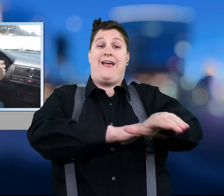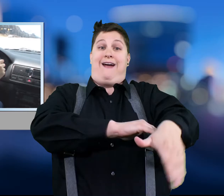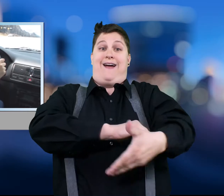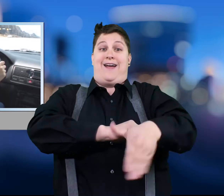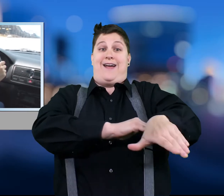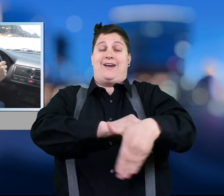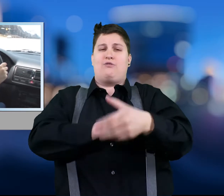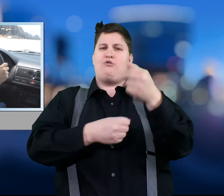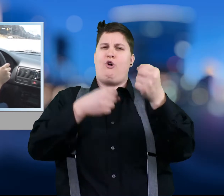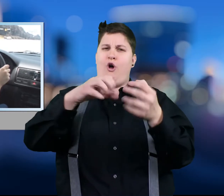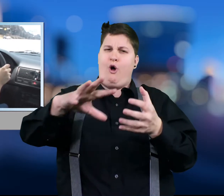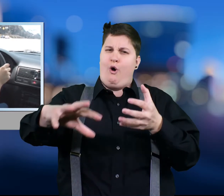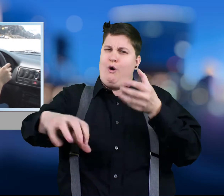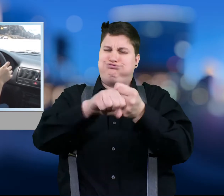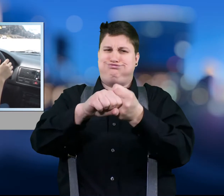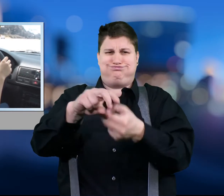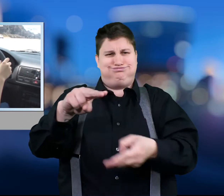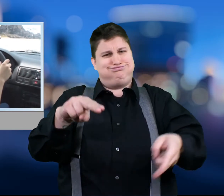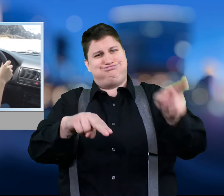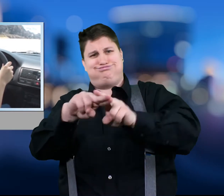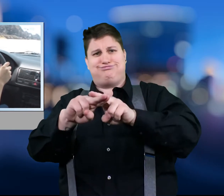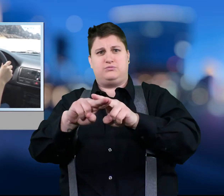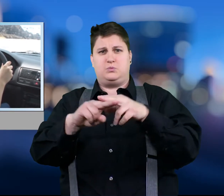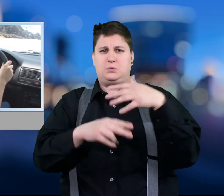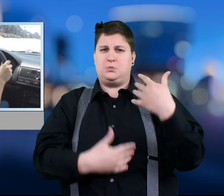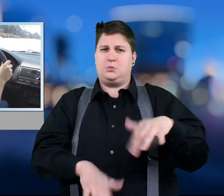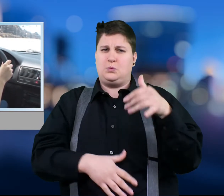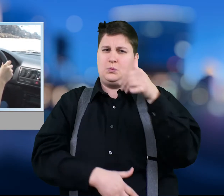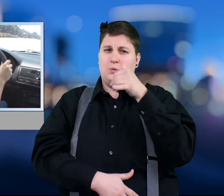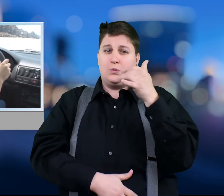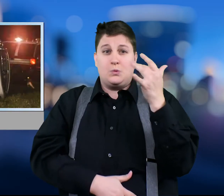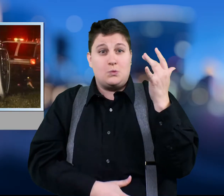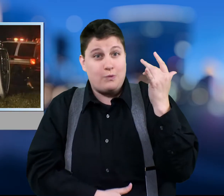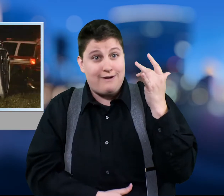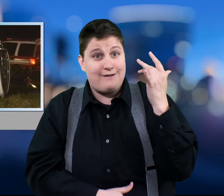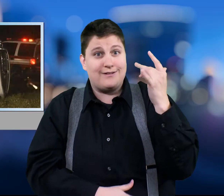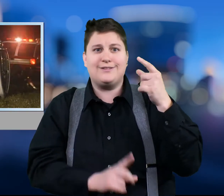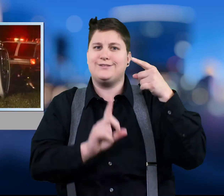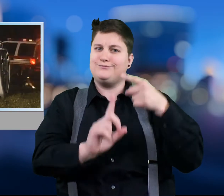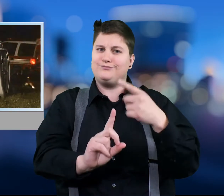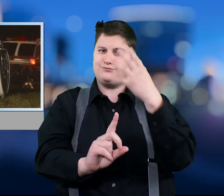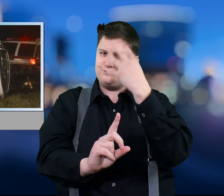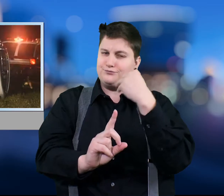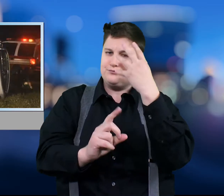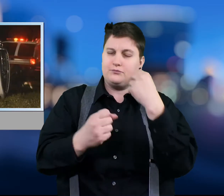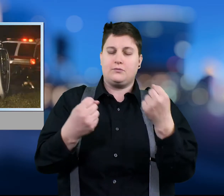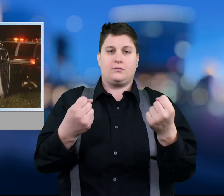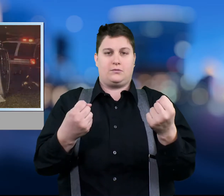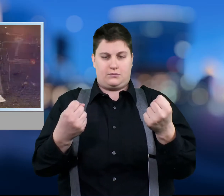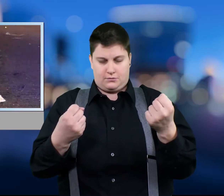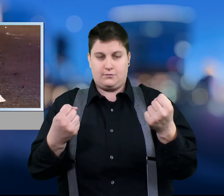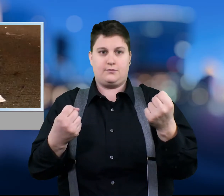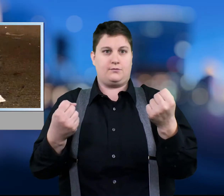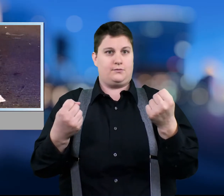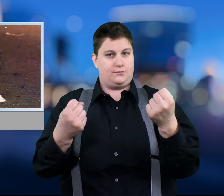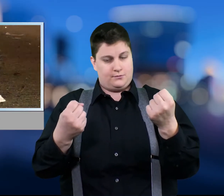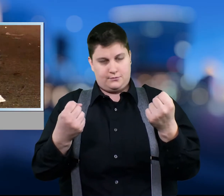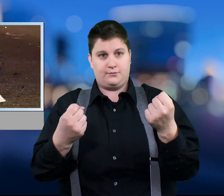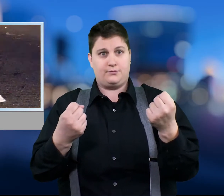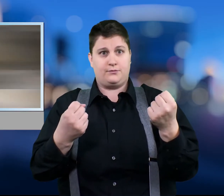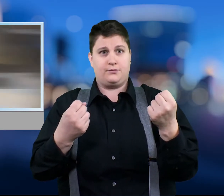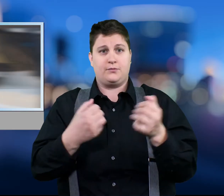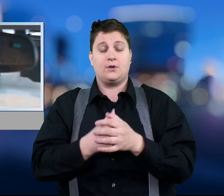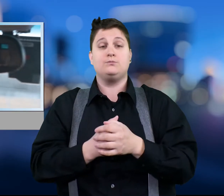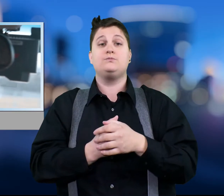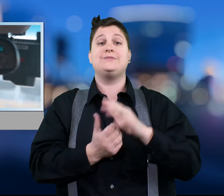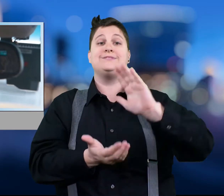Accidents are three times greater during the nighttime hours where drowsiness was a factor.